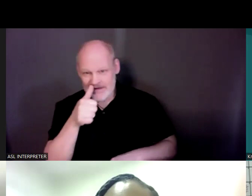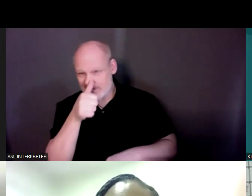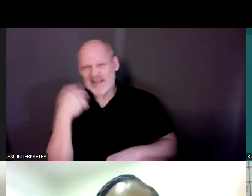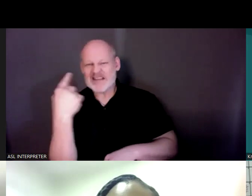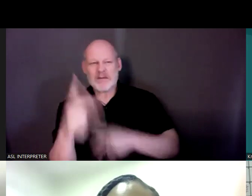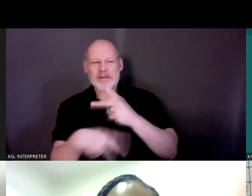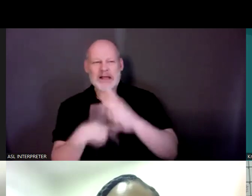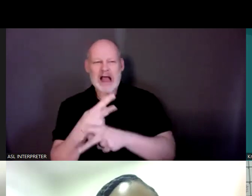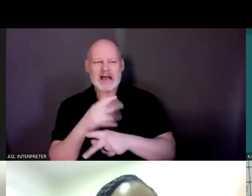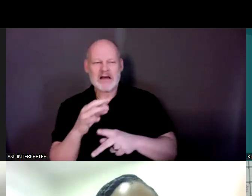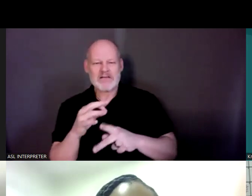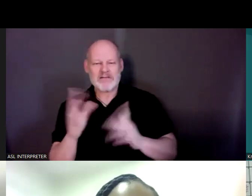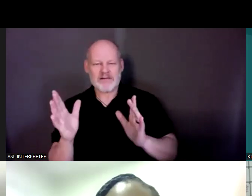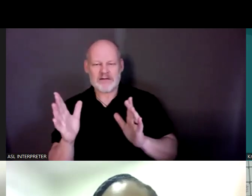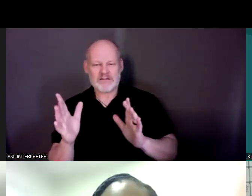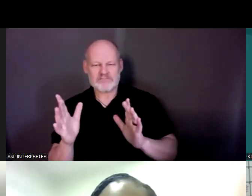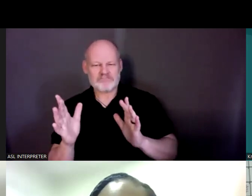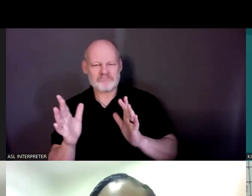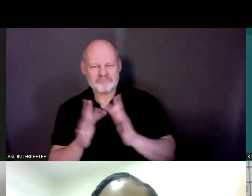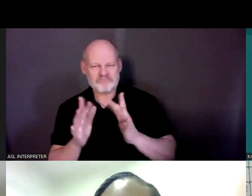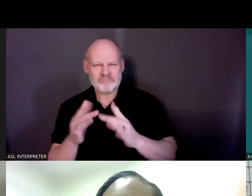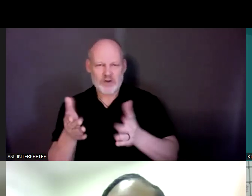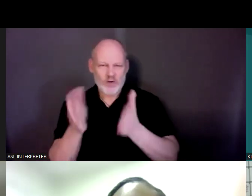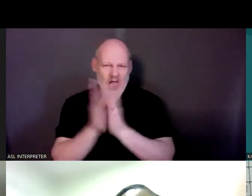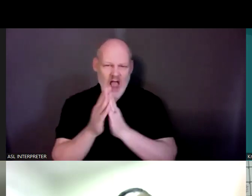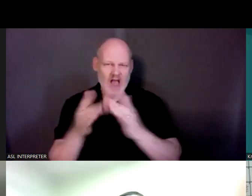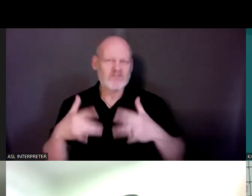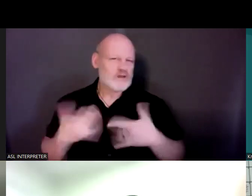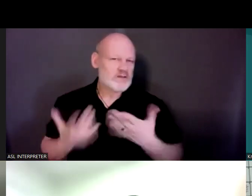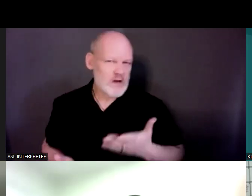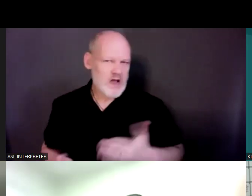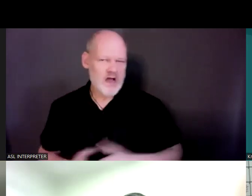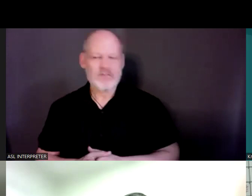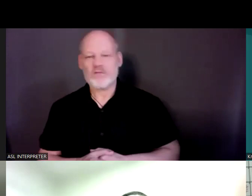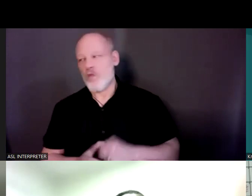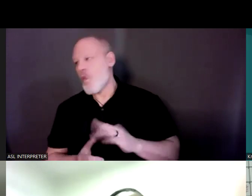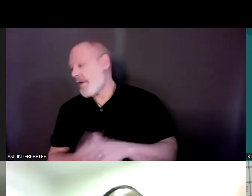tohe heart so asking them about what's going on um or some kind of other you know dance move or